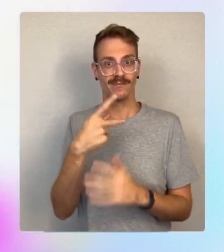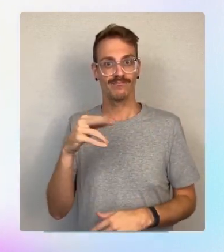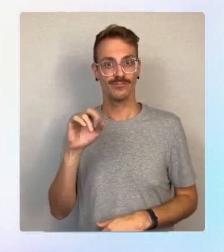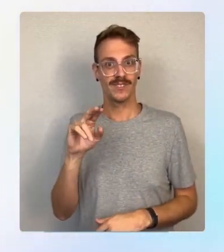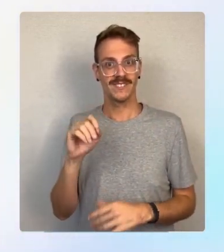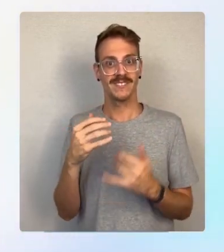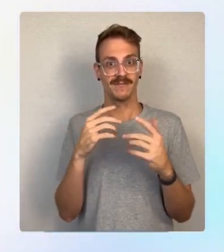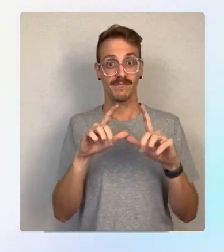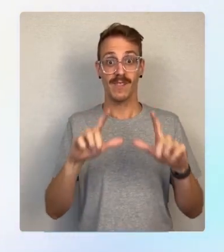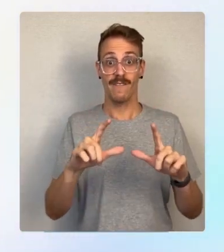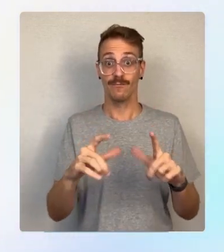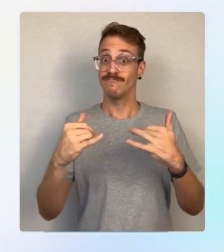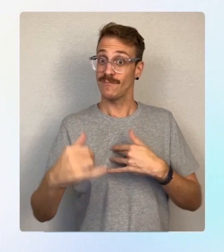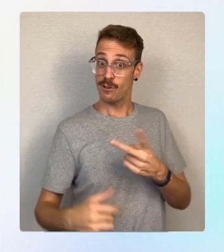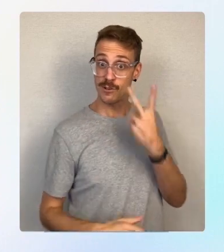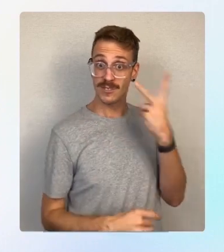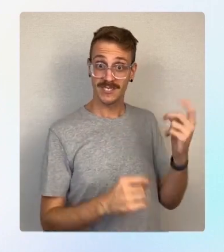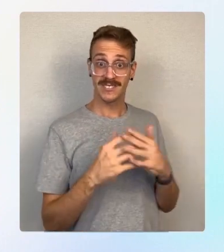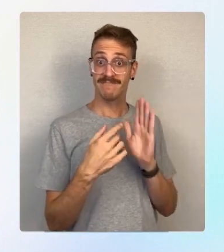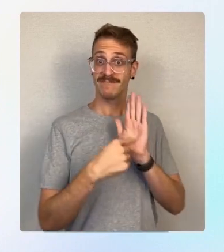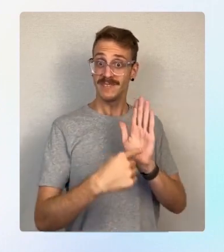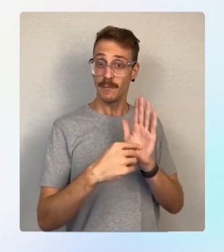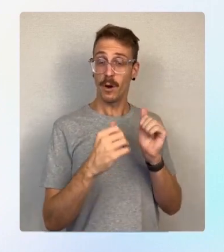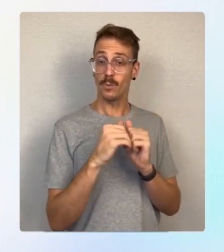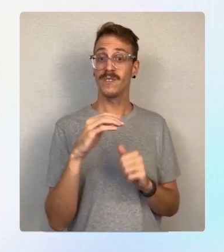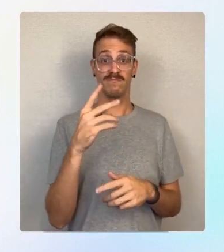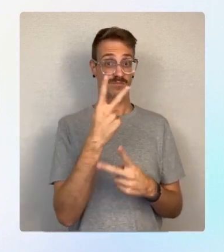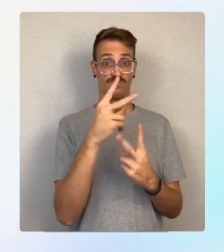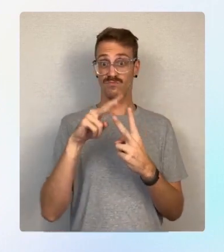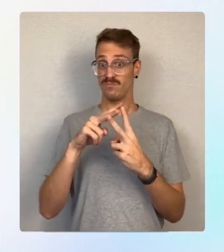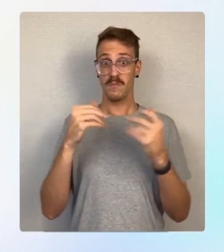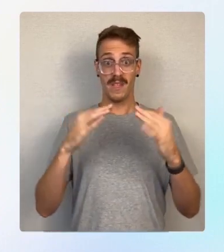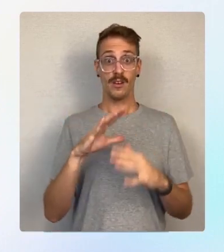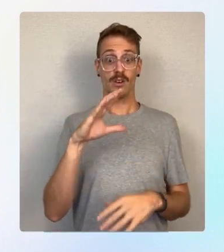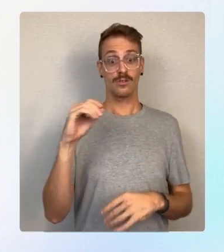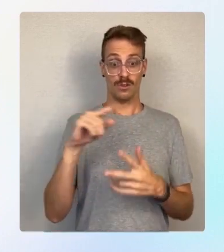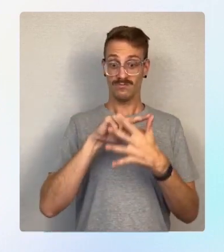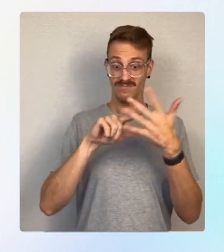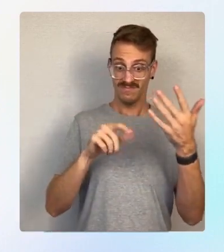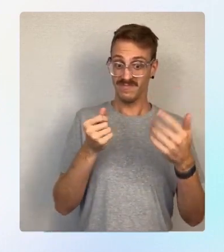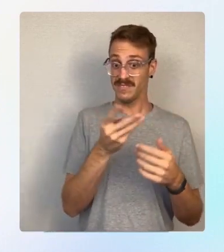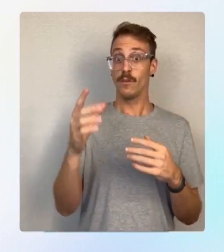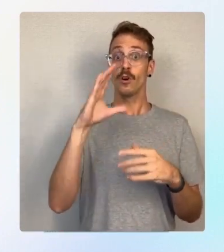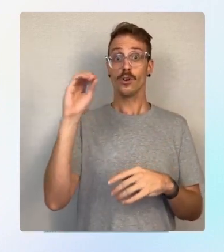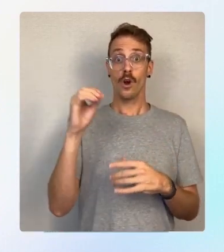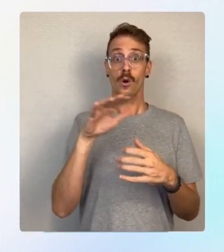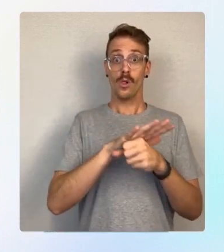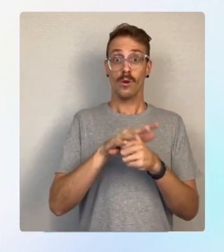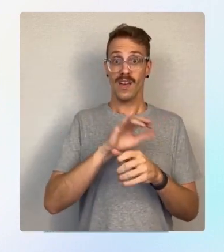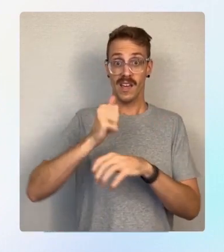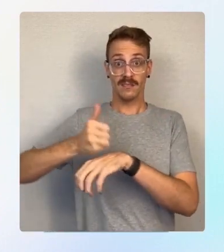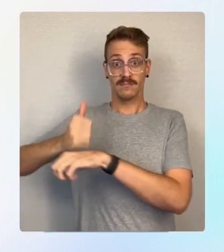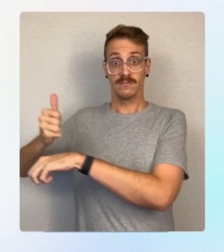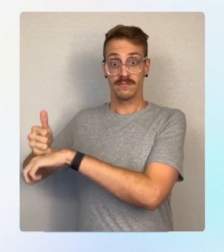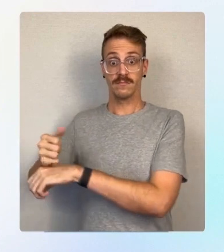Here you see a demo with co-located players. They all have a shared frame of reference and can share virtual content like crystals.